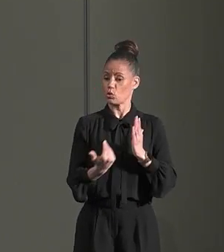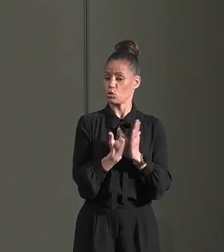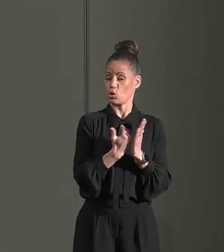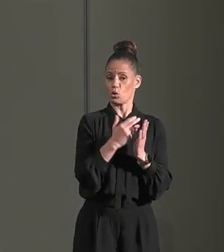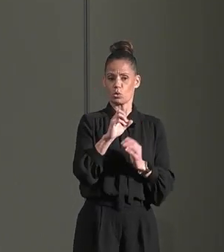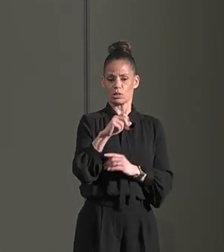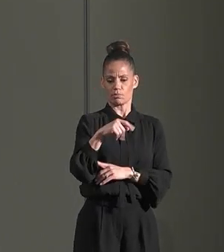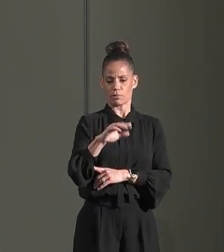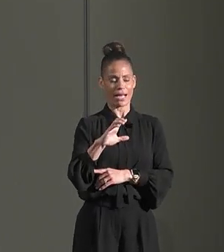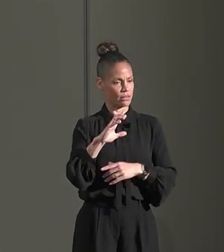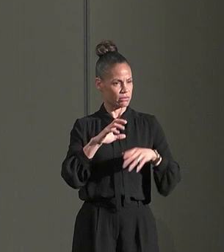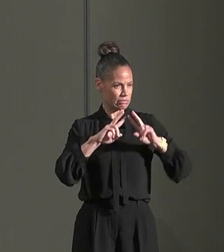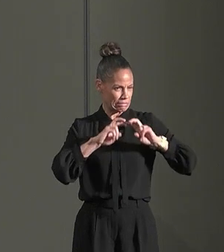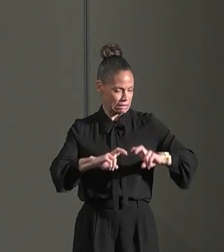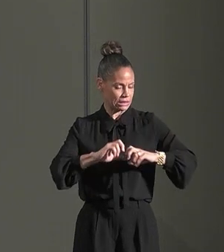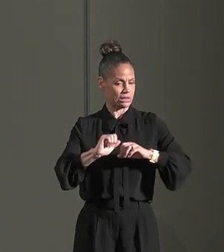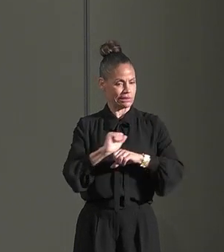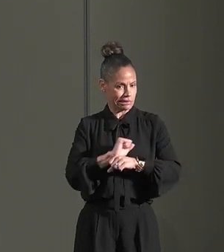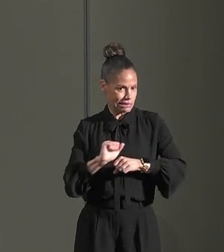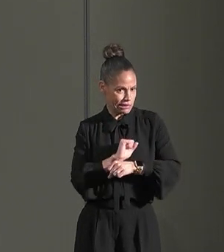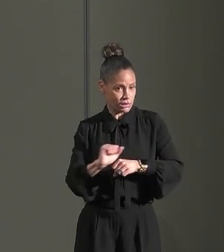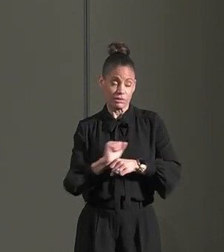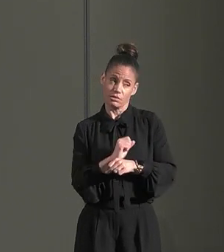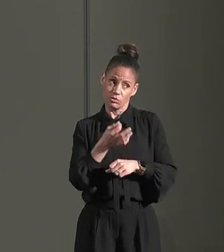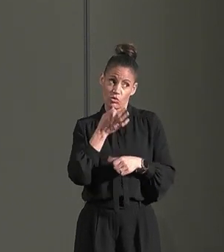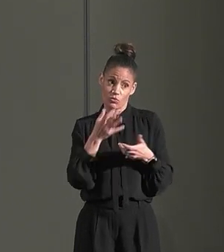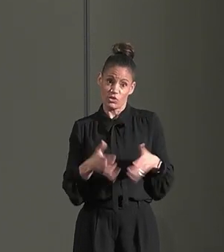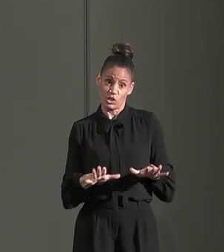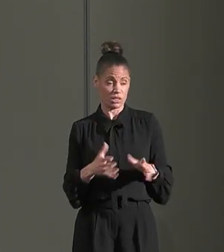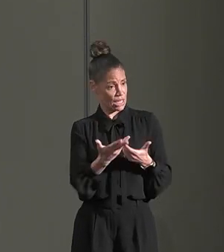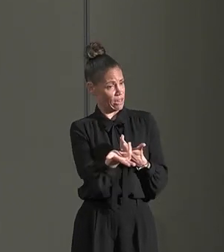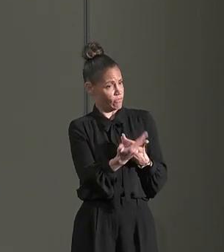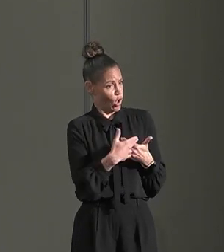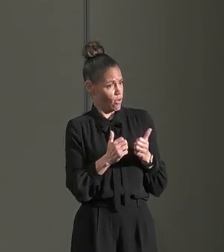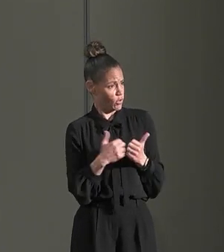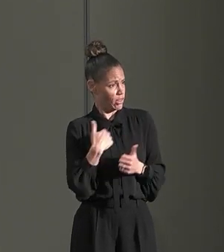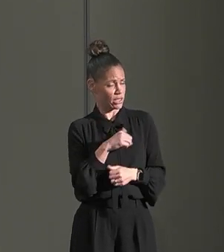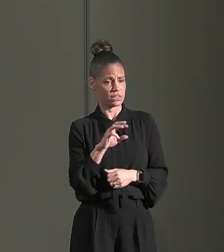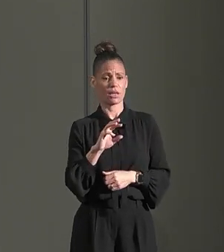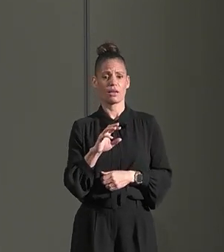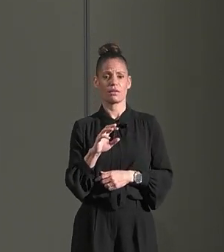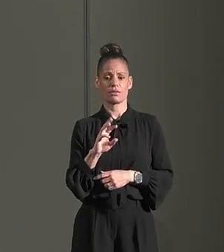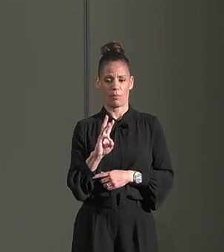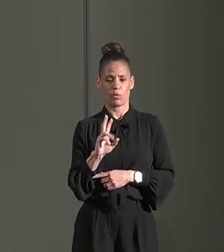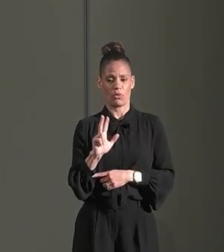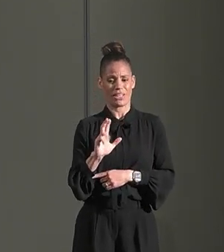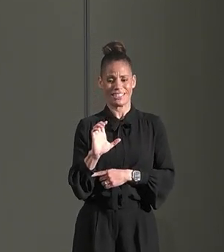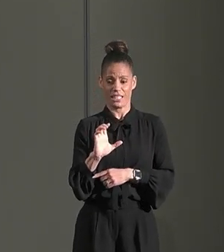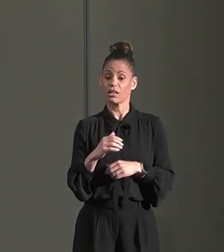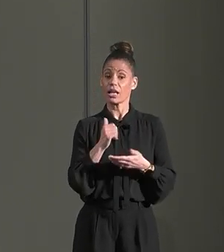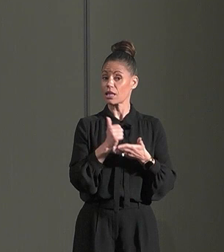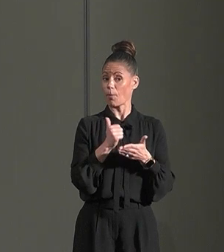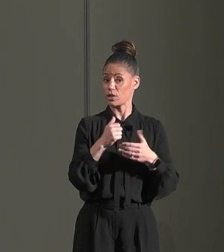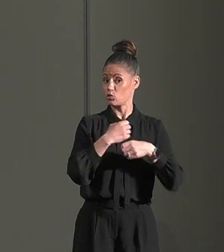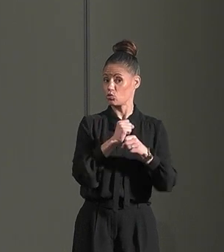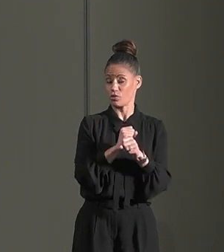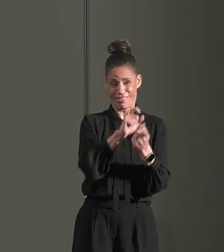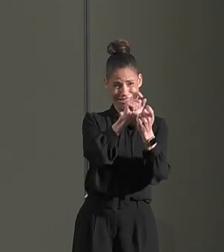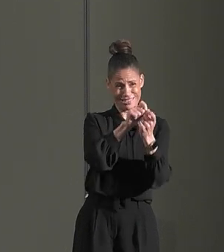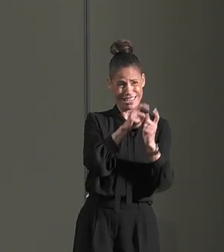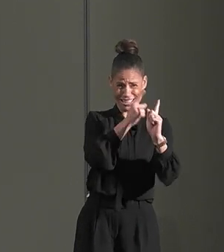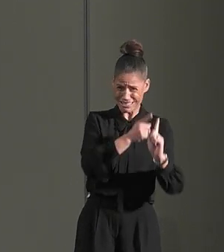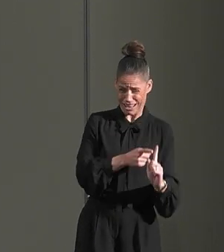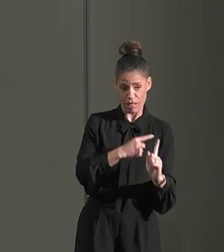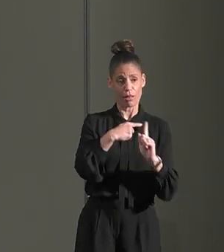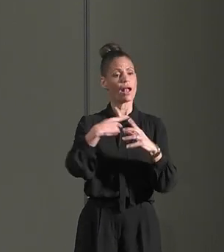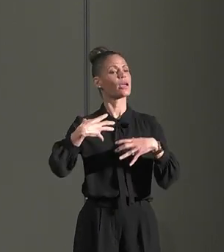final we encourage you to be involved. Help to create both detailed and concise statements